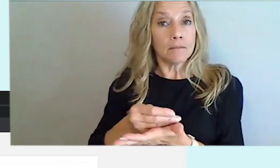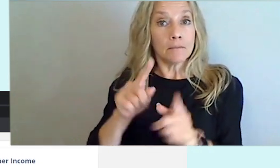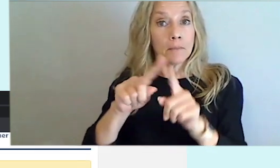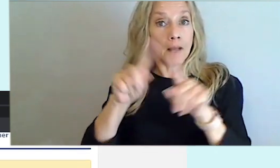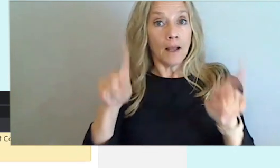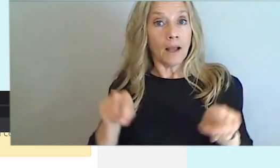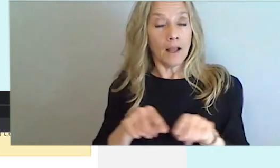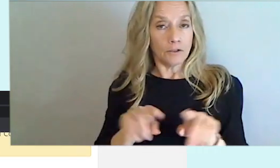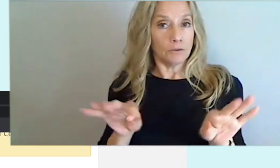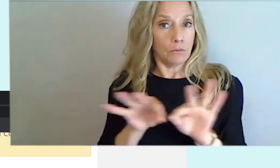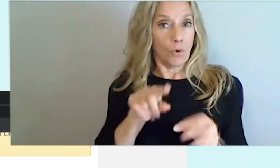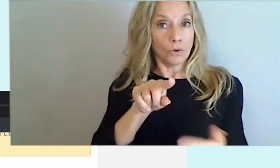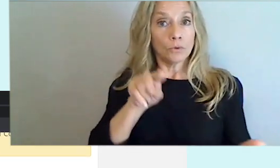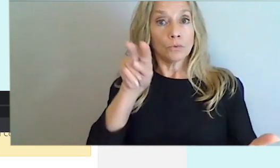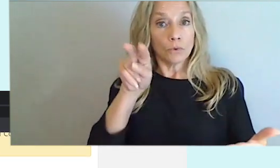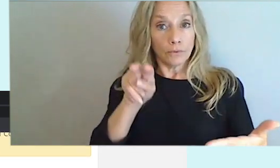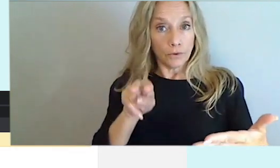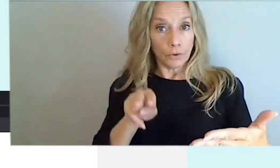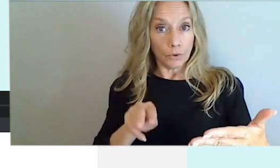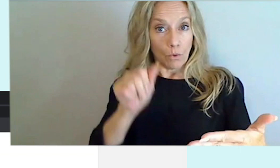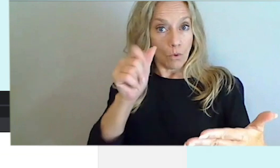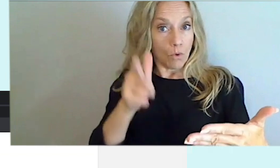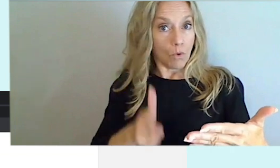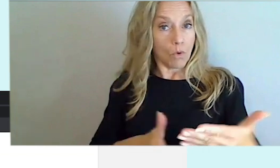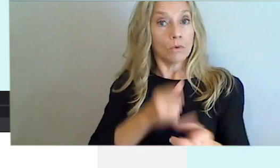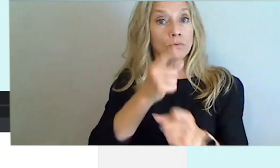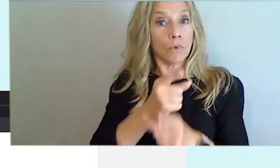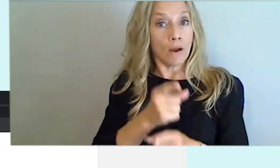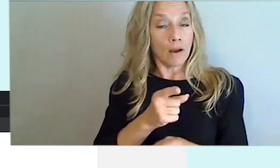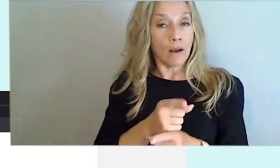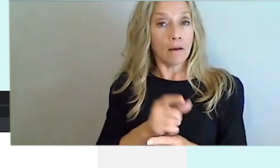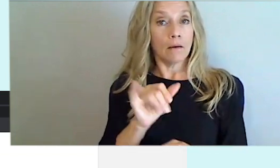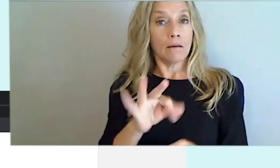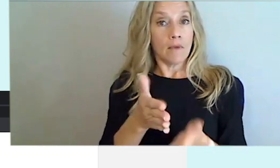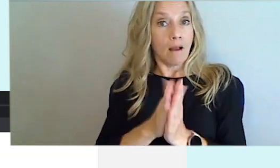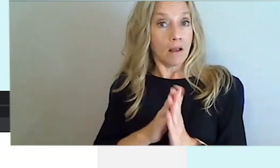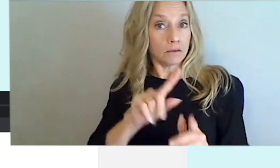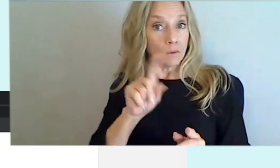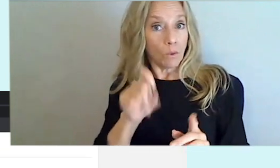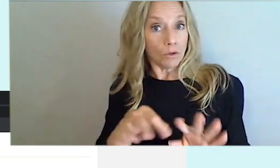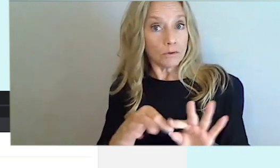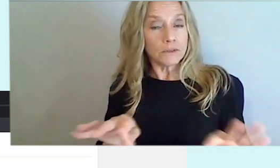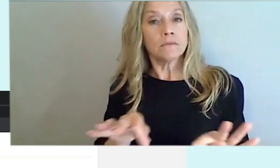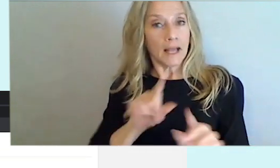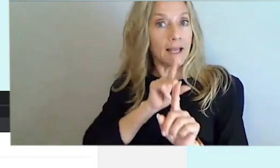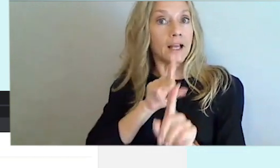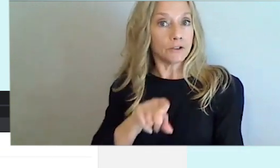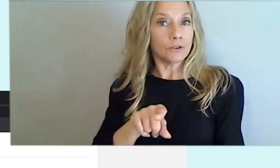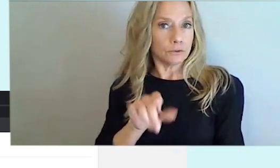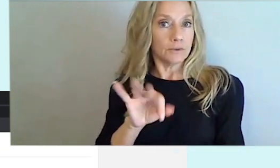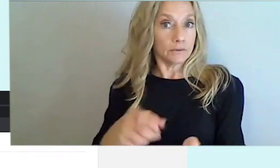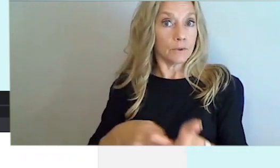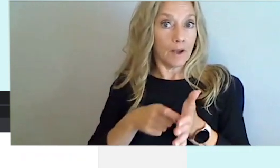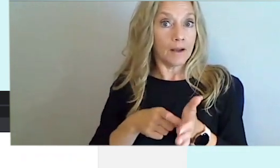make sure it's still correct, and answer any required questions. For this example, the member needs